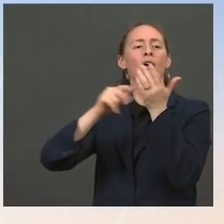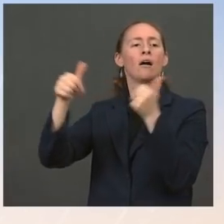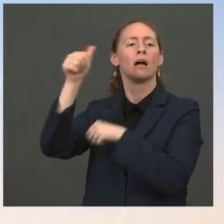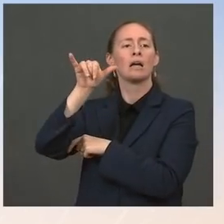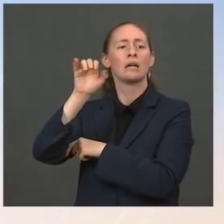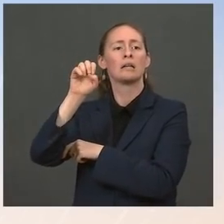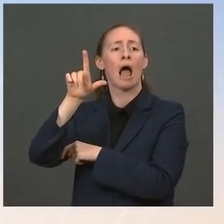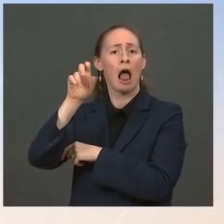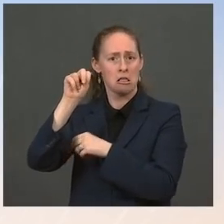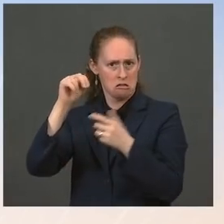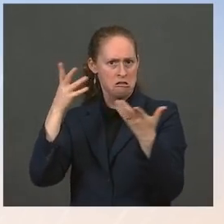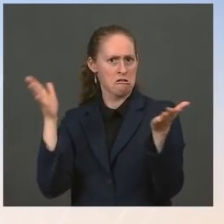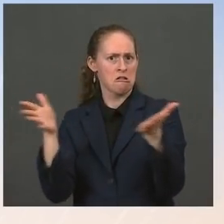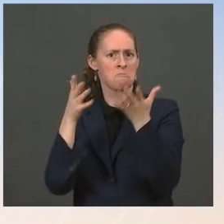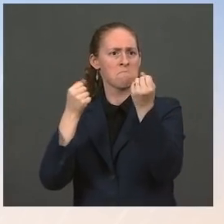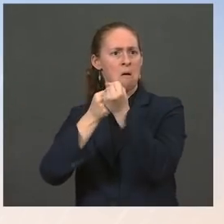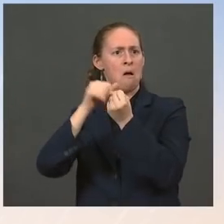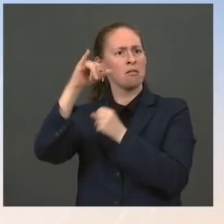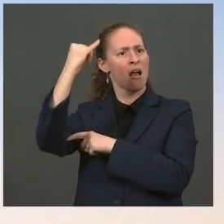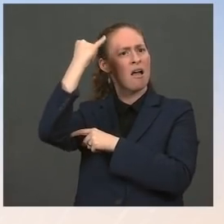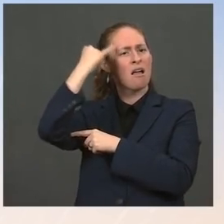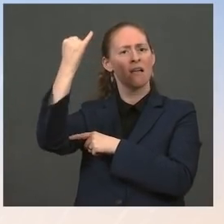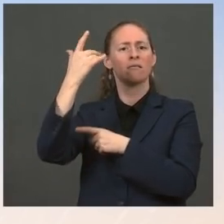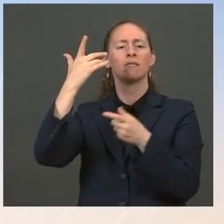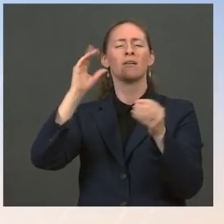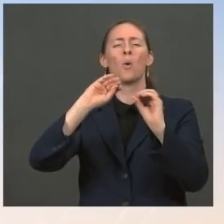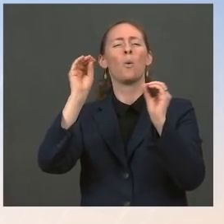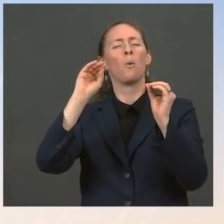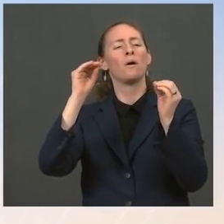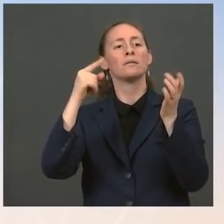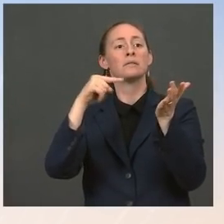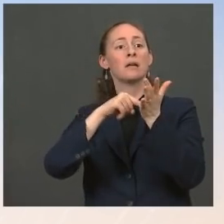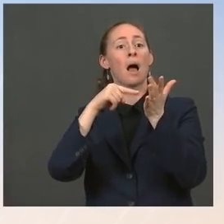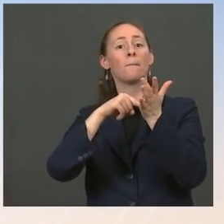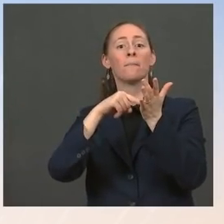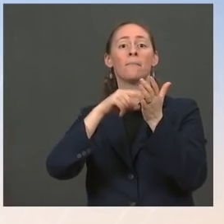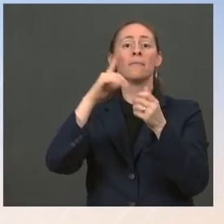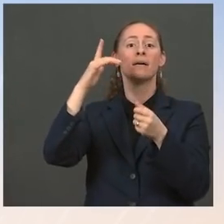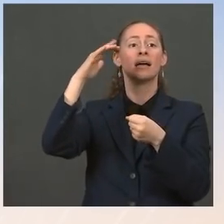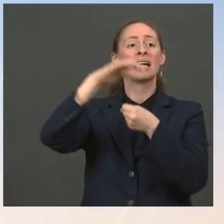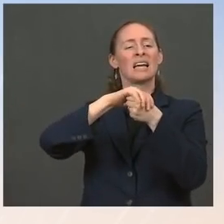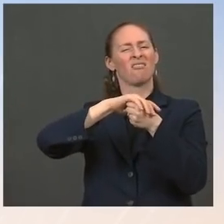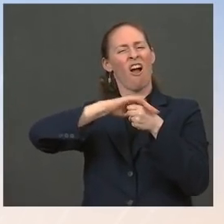of getting rid of the debt ceiling altogether in the past. Has she spoken with the President about that idea?